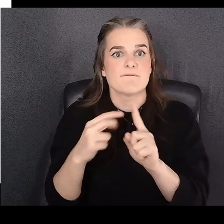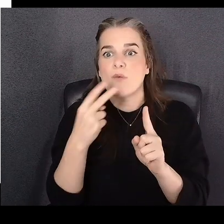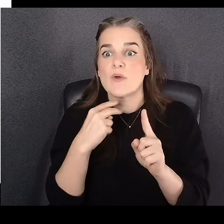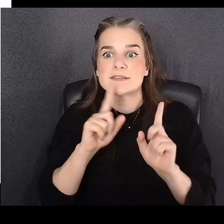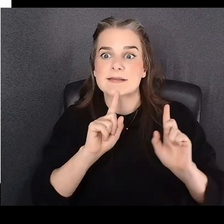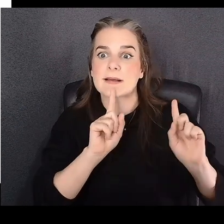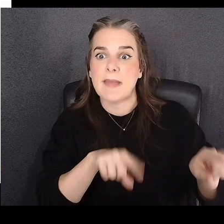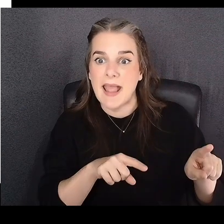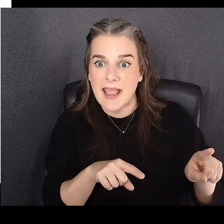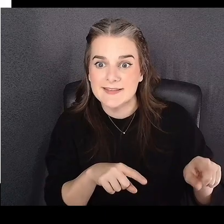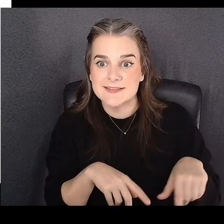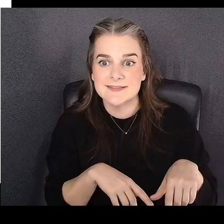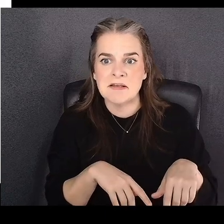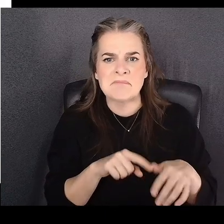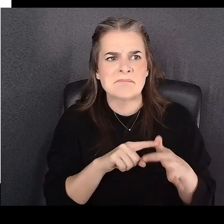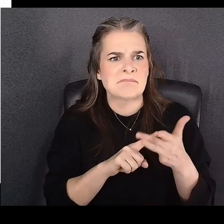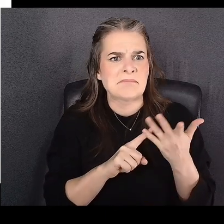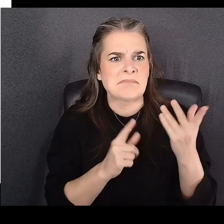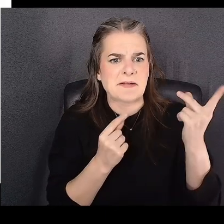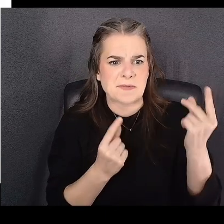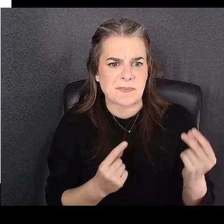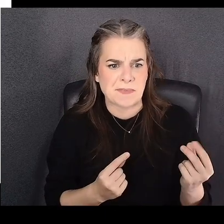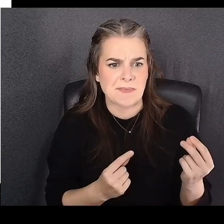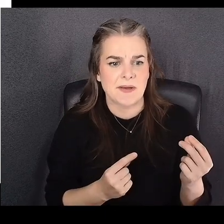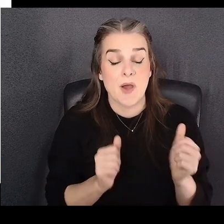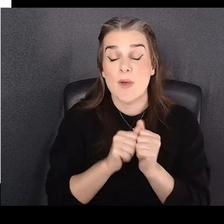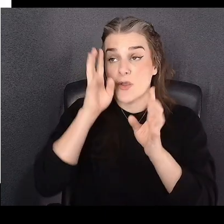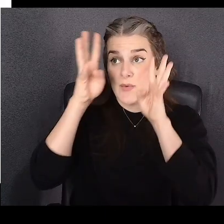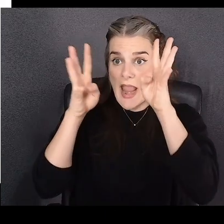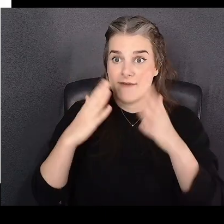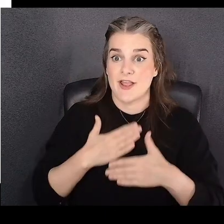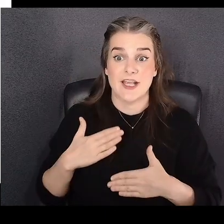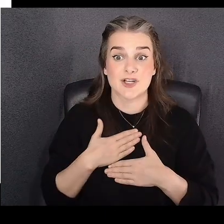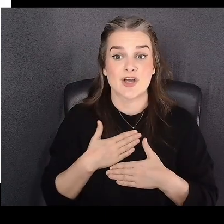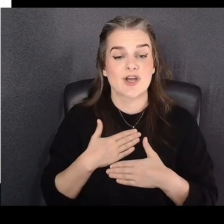With your creative leisure, you could do a switch-adapted music instrument, which we'll talk about,